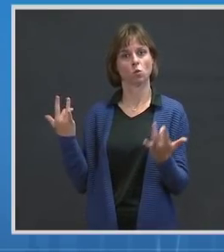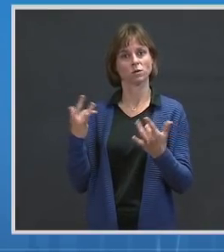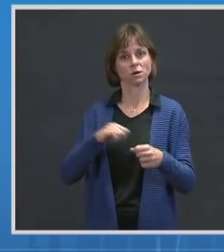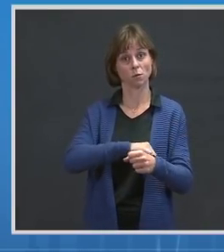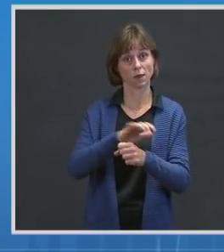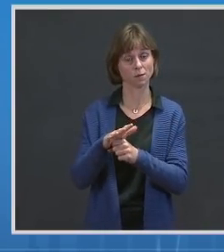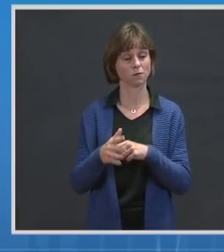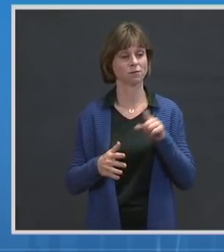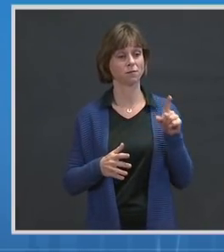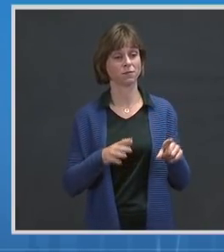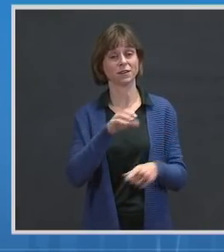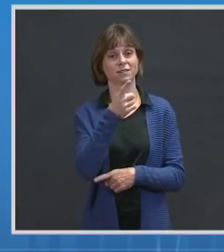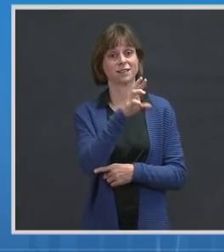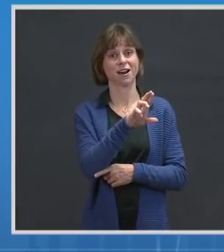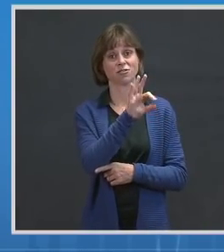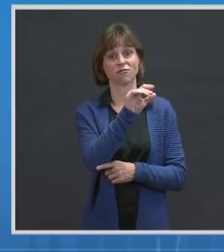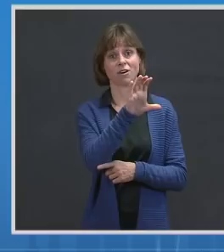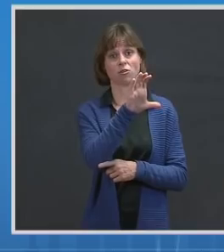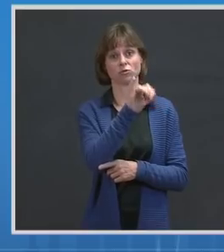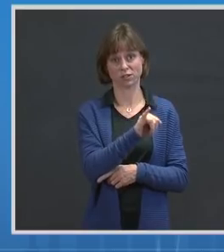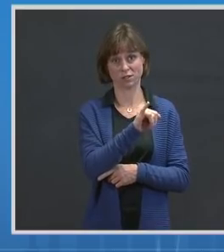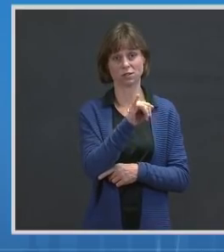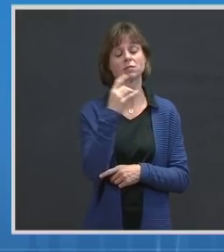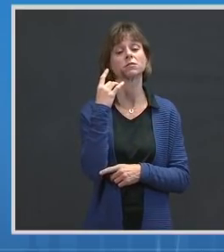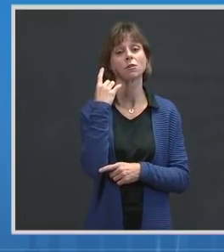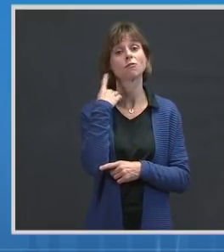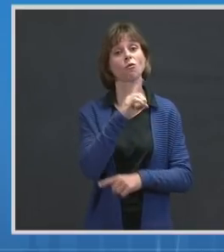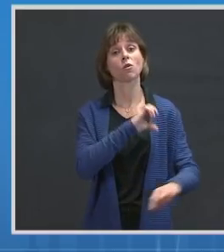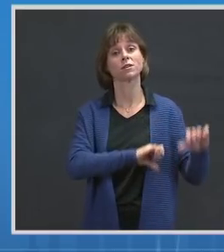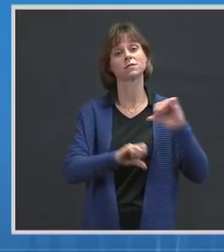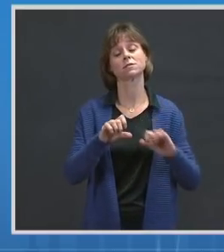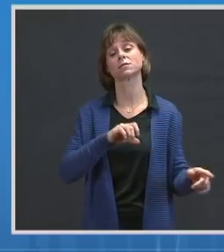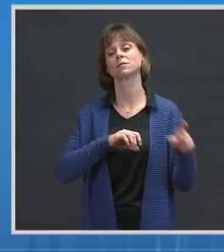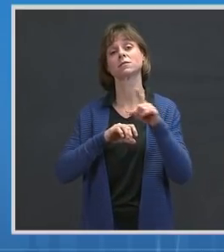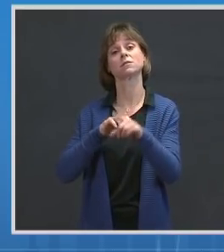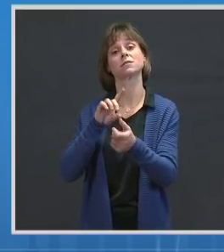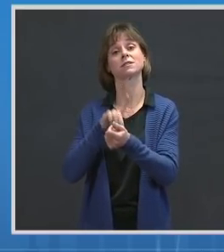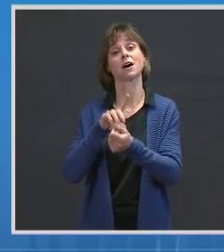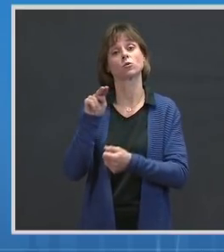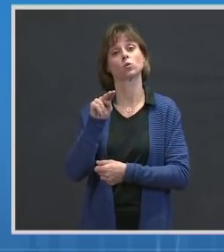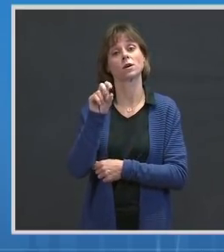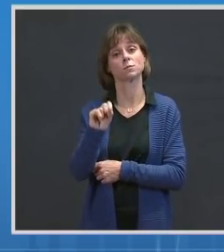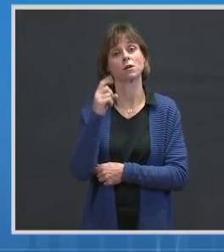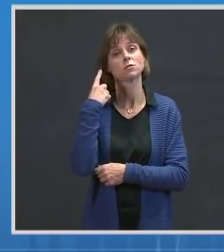Dr. Nunez-Smith on our equity work, and Carole Johnson, White House Testing Coordinator,